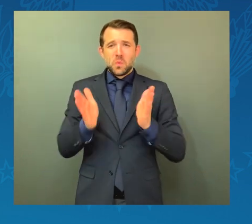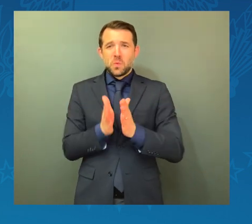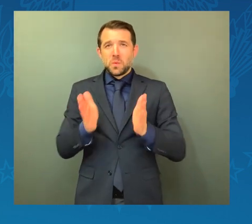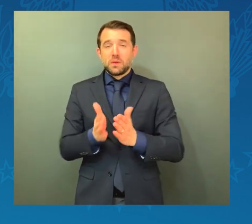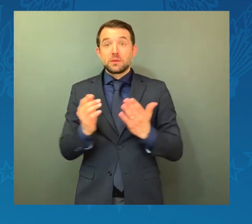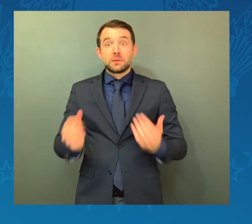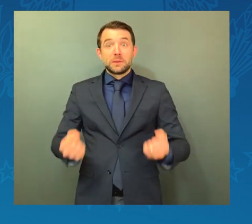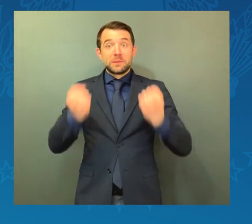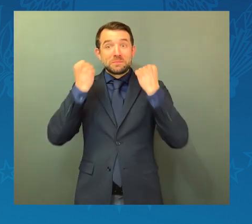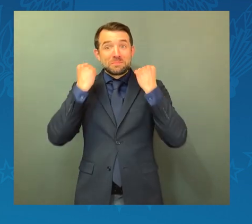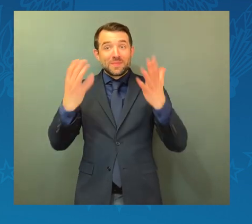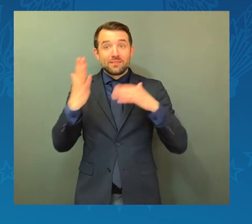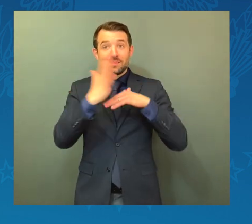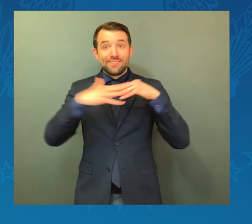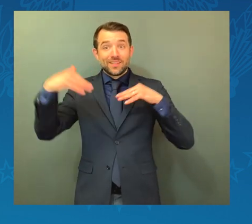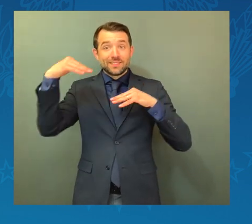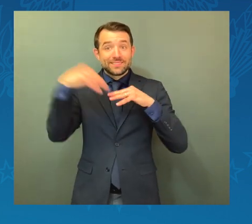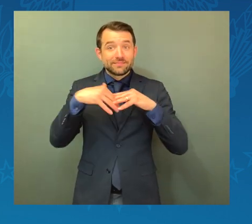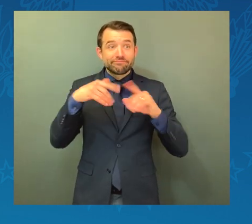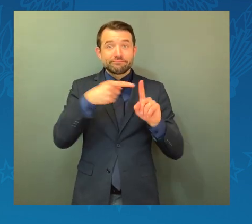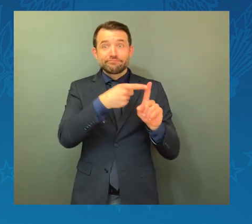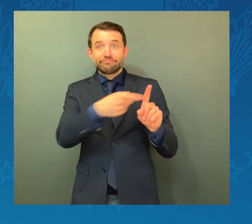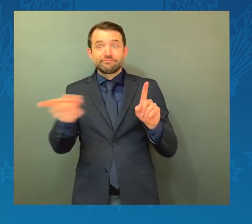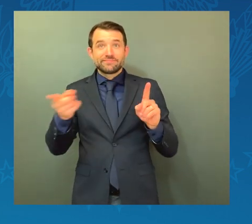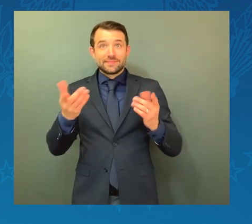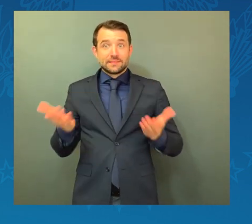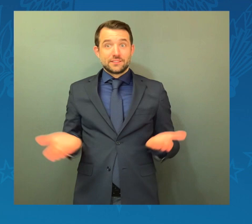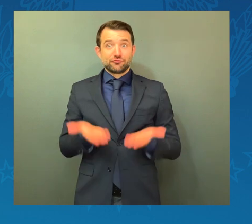and, here in the Mississippi Delta, many Black folks.